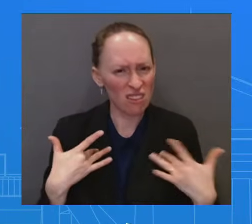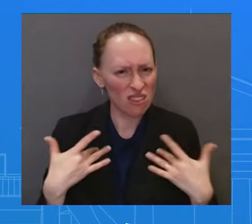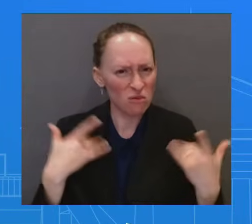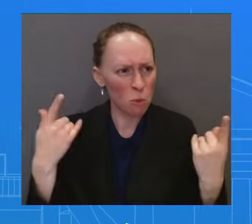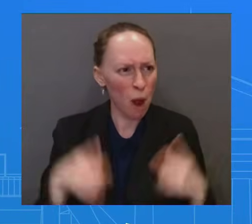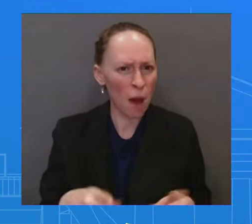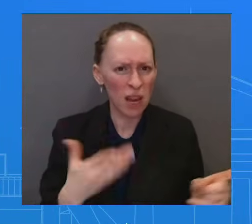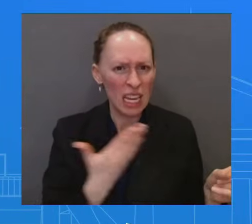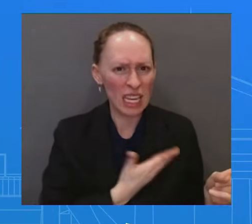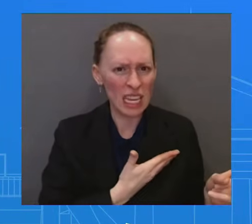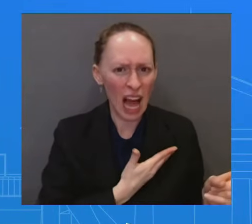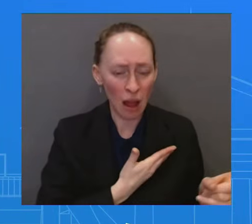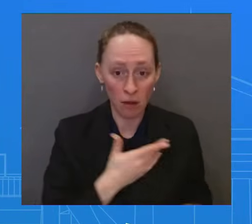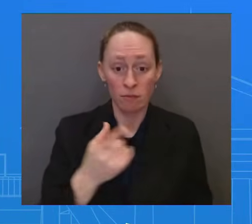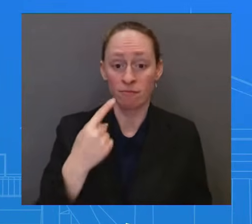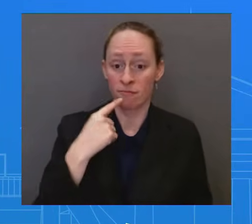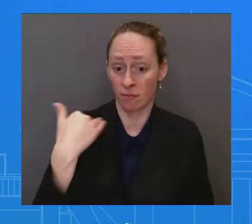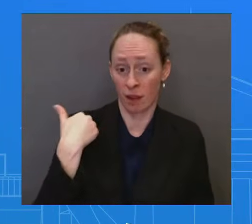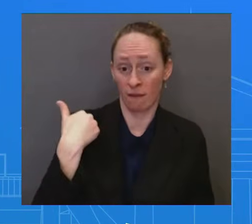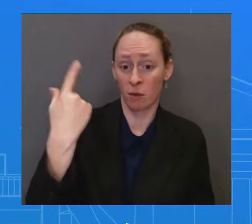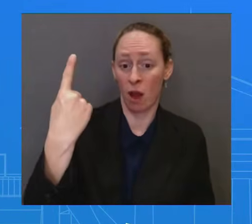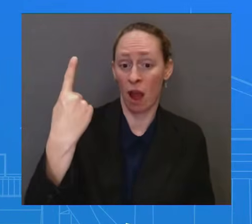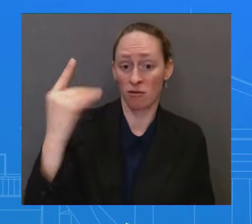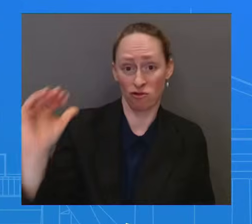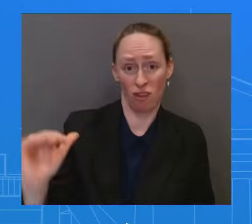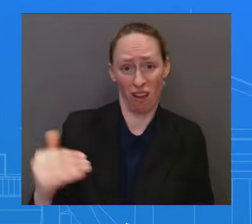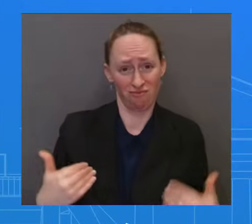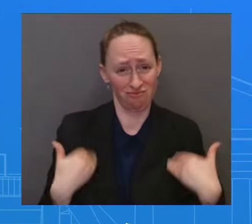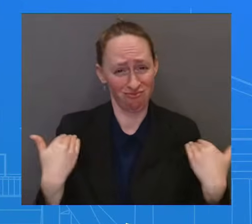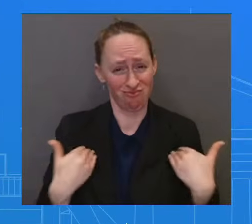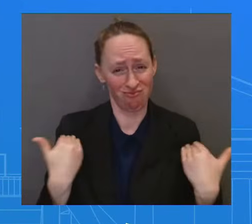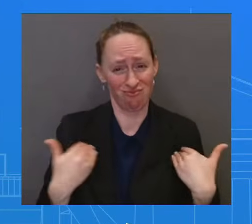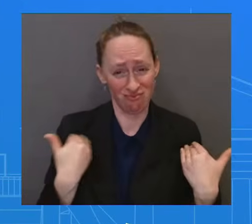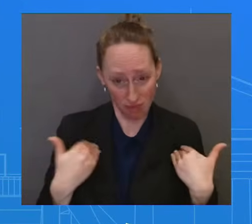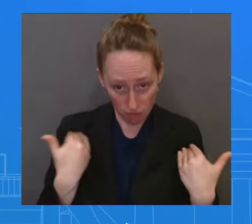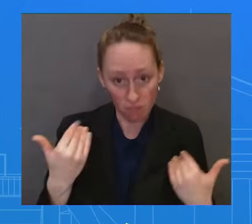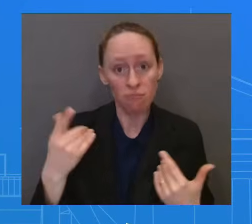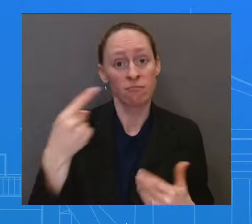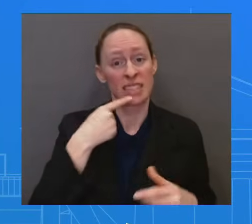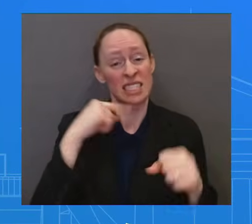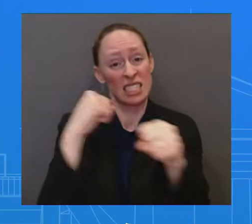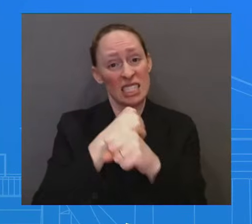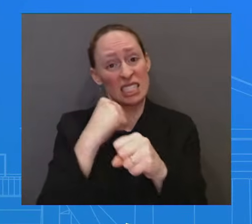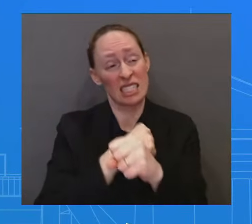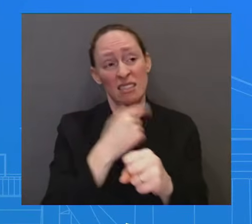Can you just reflect a little bit more on the humanitarian crisis that you're seeing and how Americans are supposed to sit with that reality?